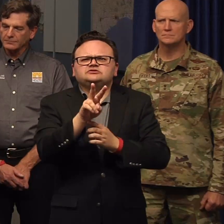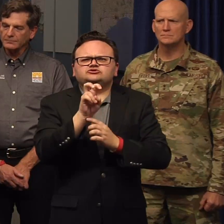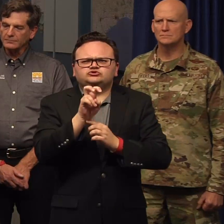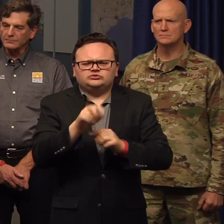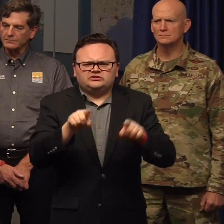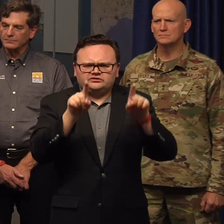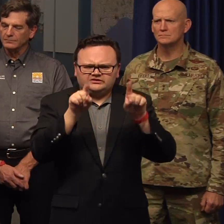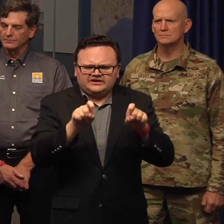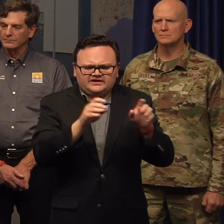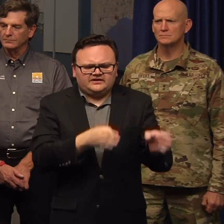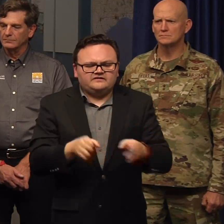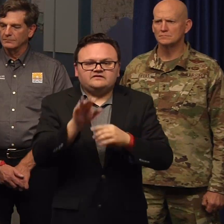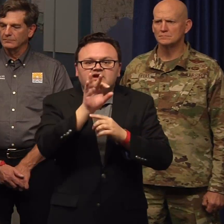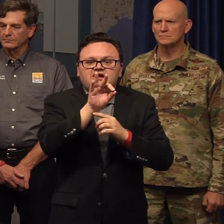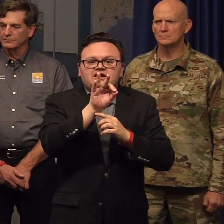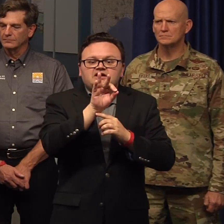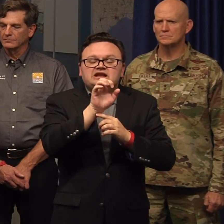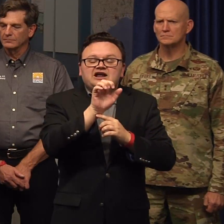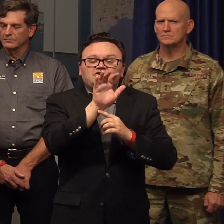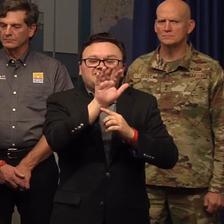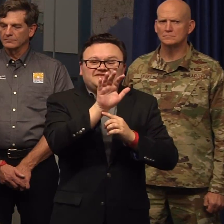76 ARE MIAMI-DADE. WE HAVE SEVEN FATALITIES AND WE